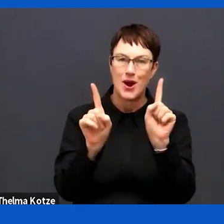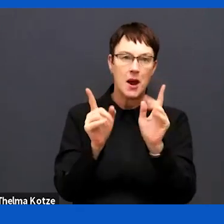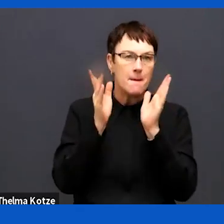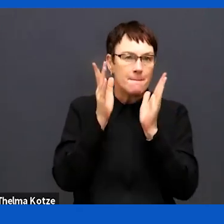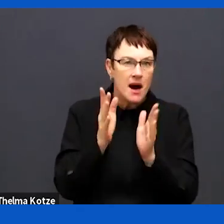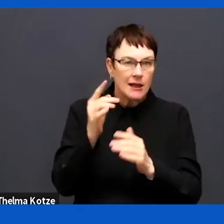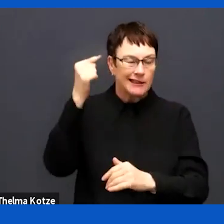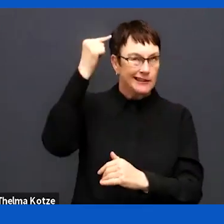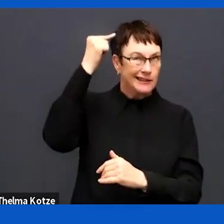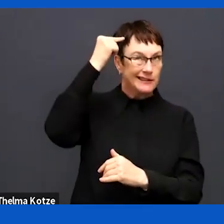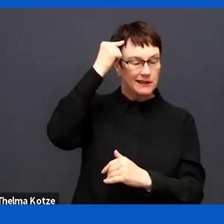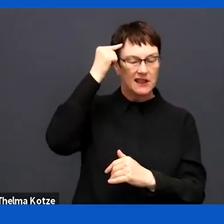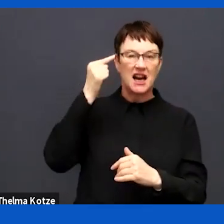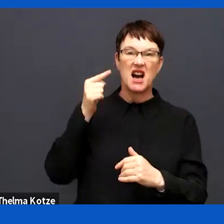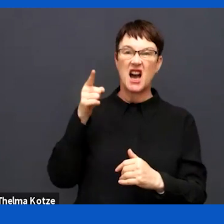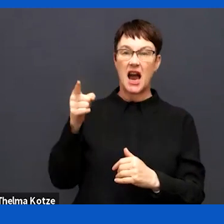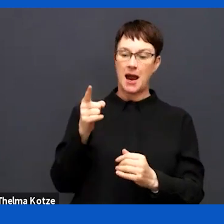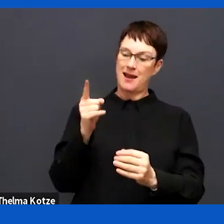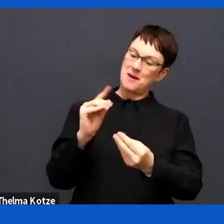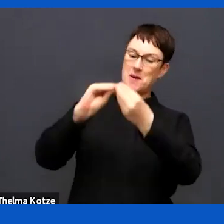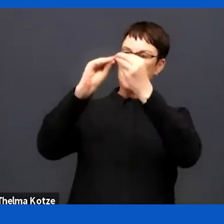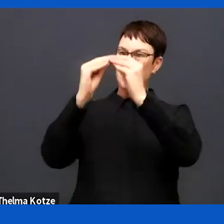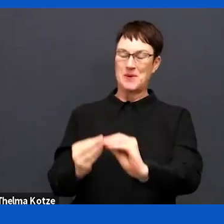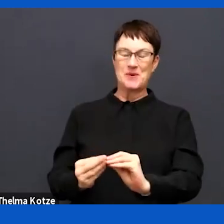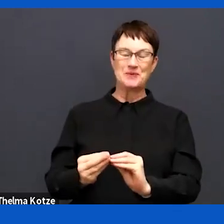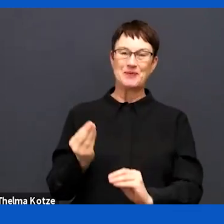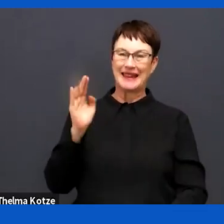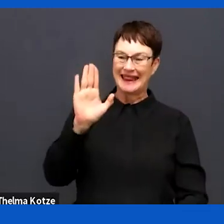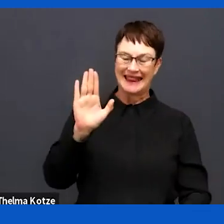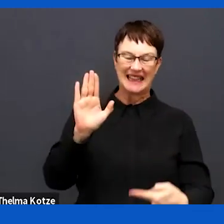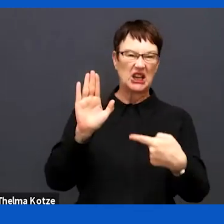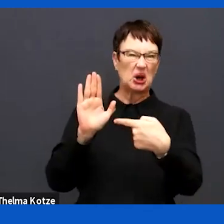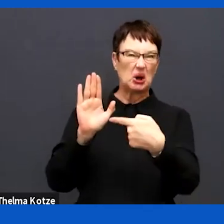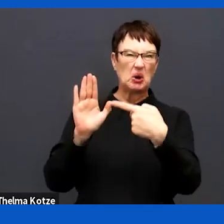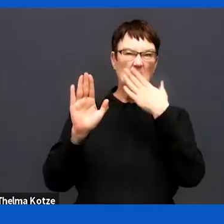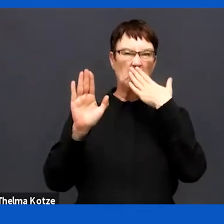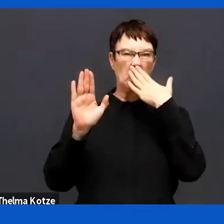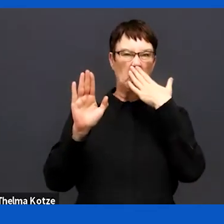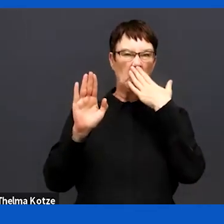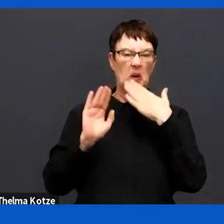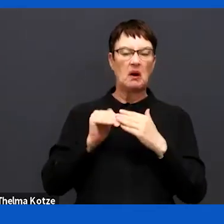making remediation activity. Education and outreach is the most important topic. We need to